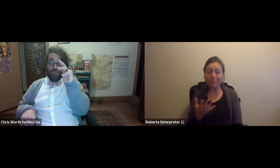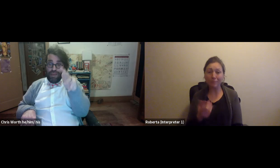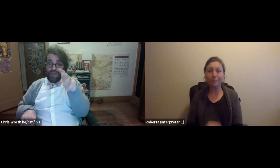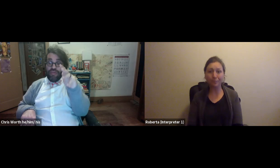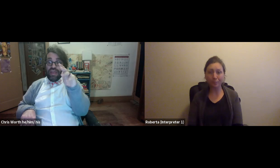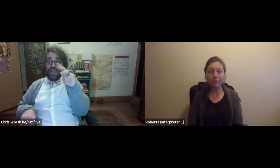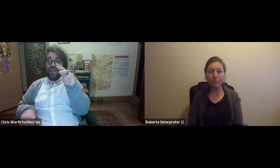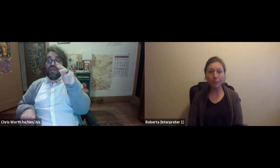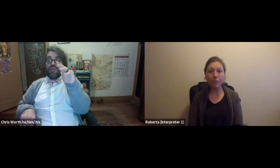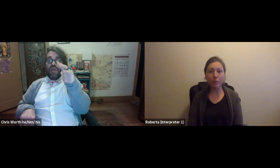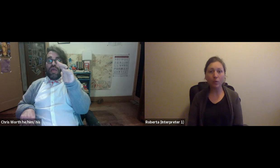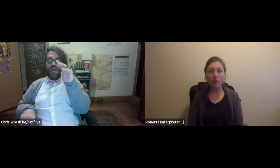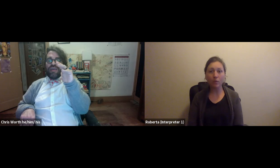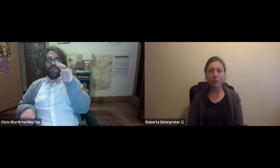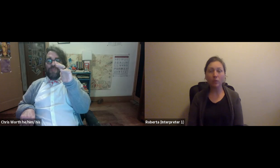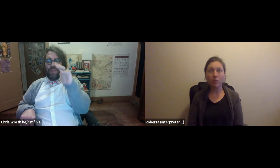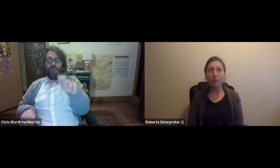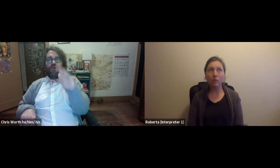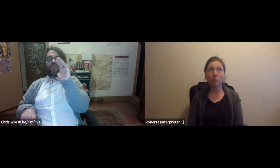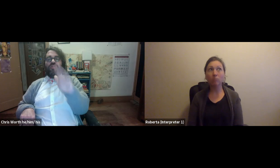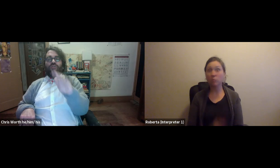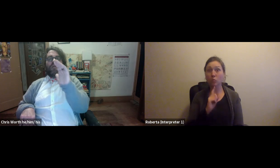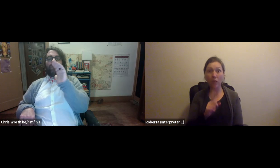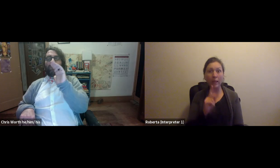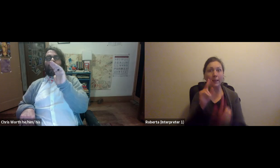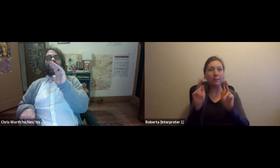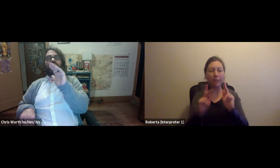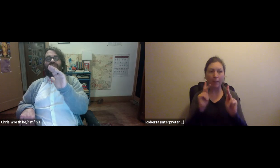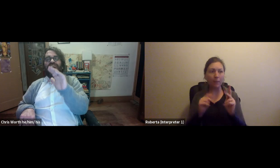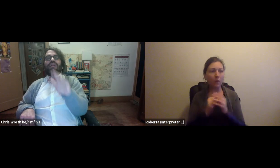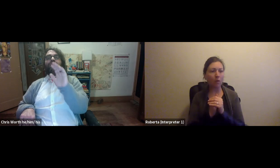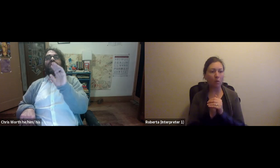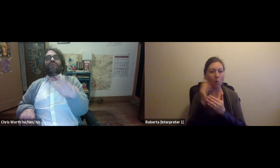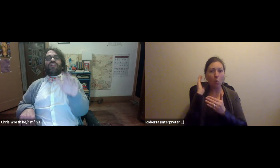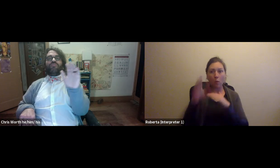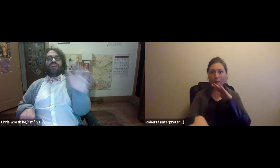really people are gonna find a way to express